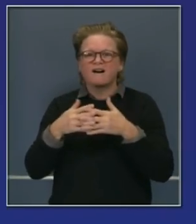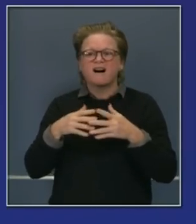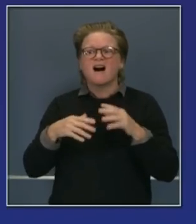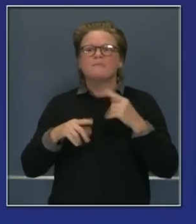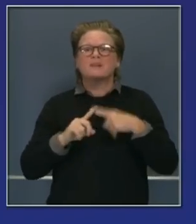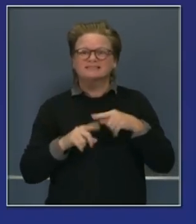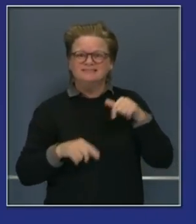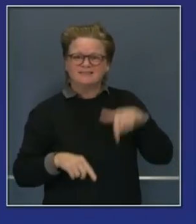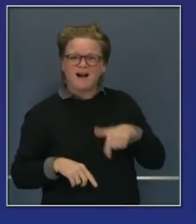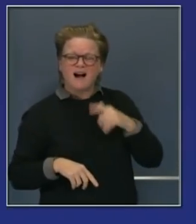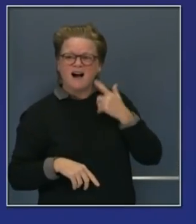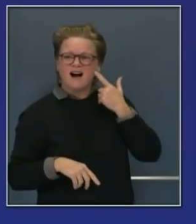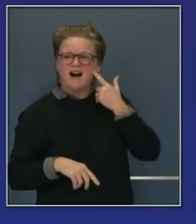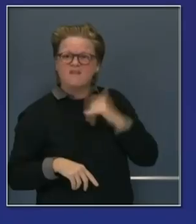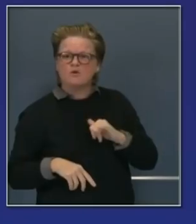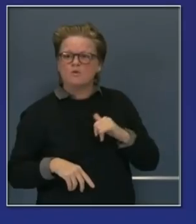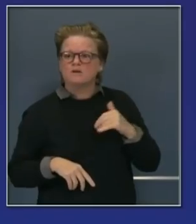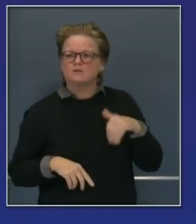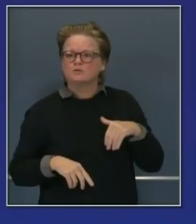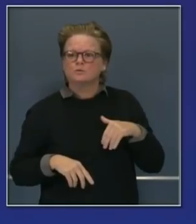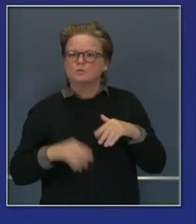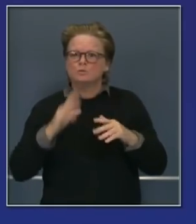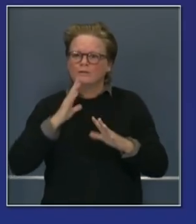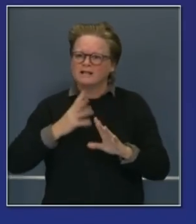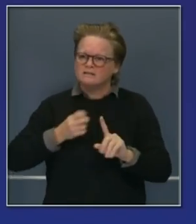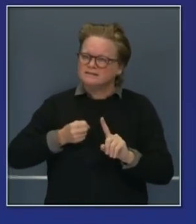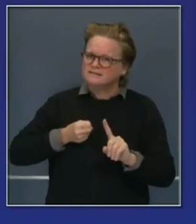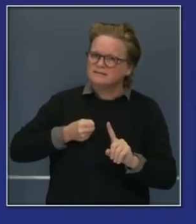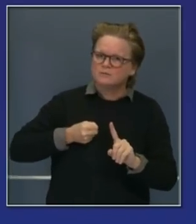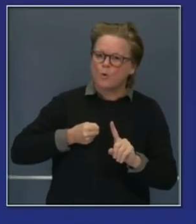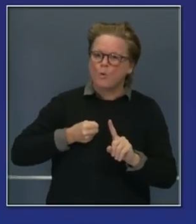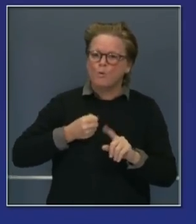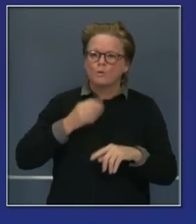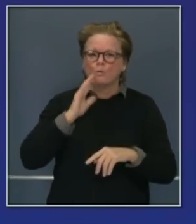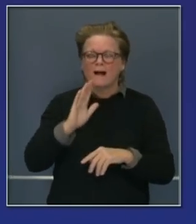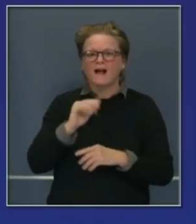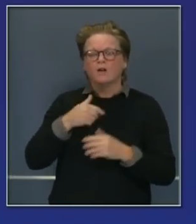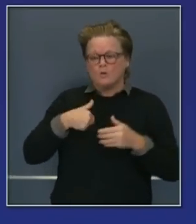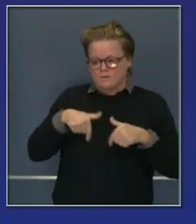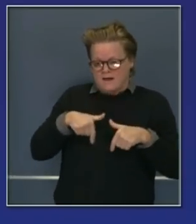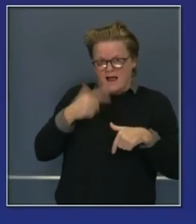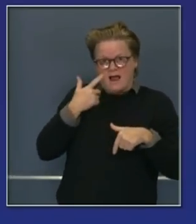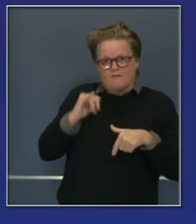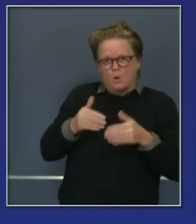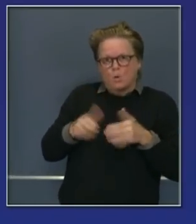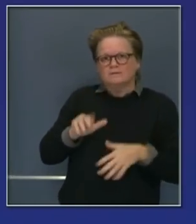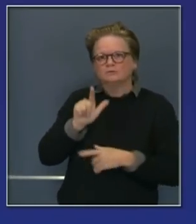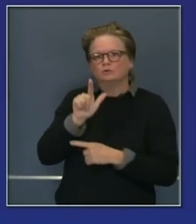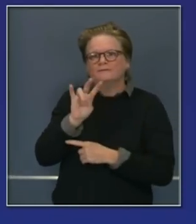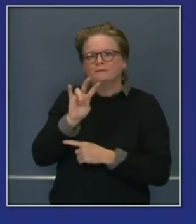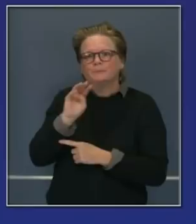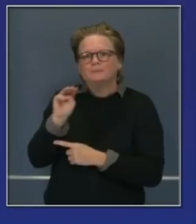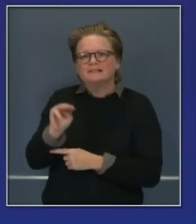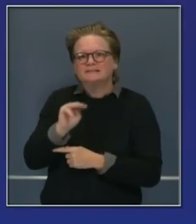THESE ARE YOUR NUMBERS. PEOPLE HERE IN THE STATE OF CALIFORNIA LOSING $27 BILLION OF FEDERAL SUPPORT THAT WOULD